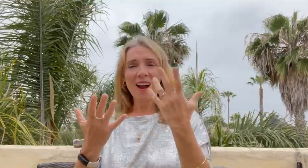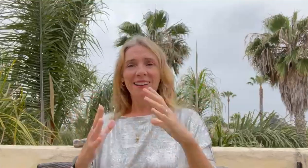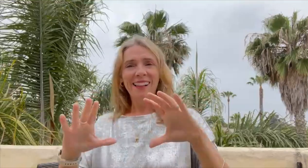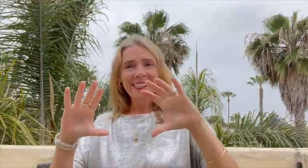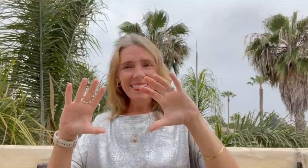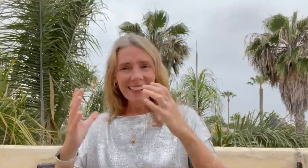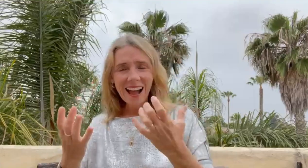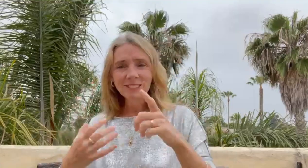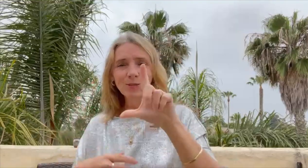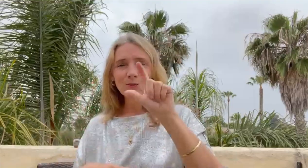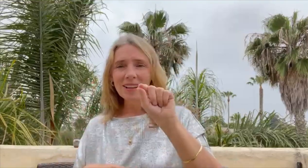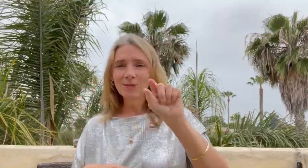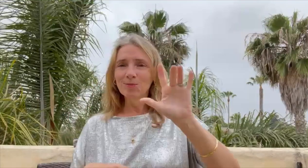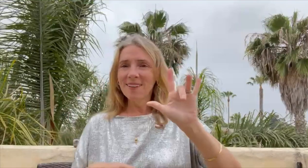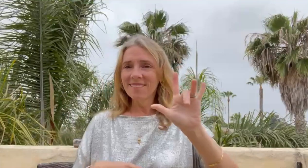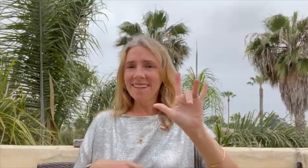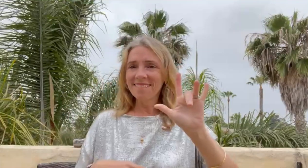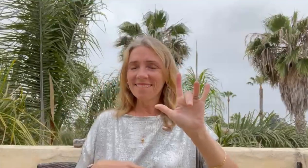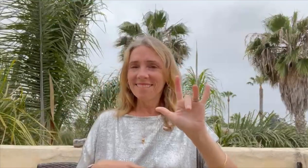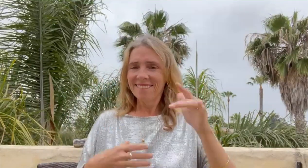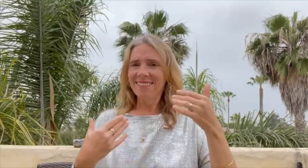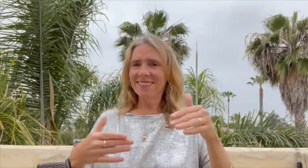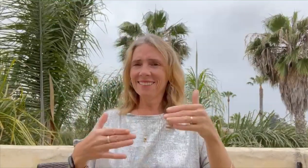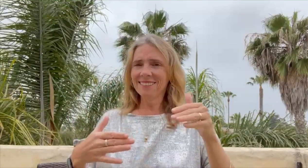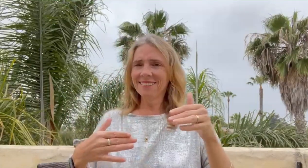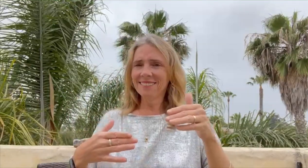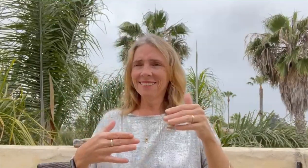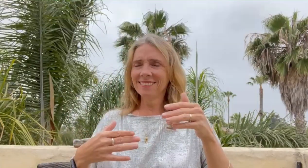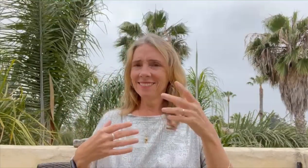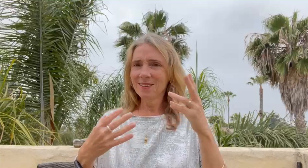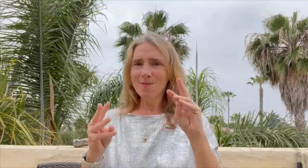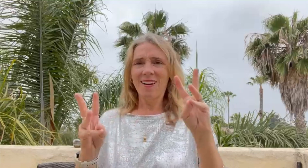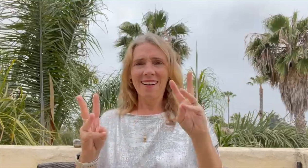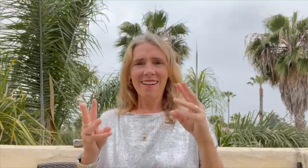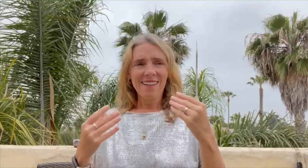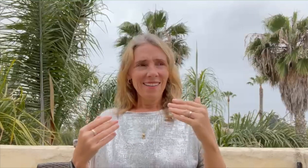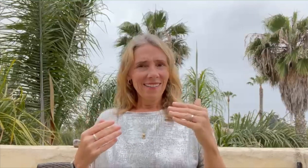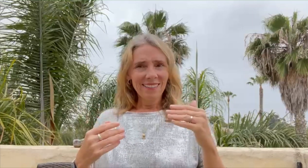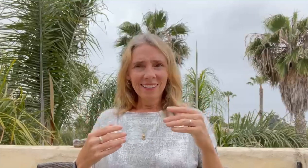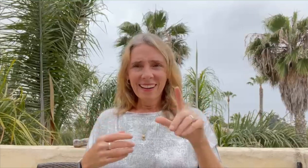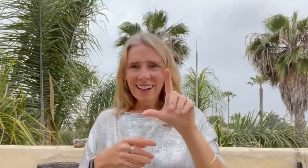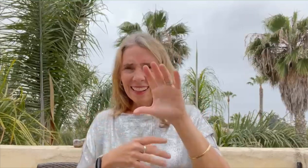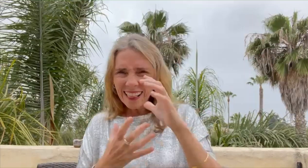You are now a new class of 2025.